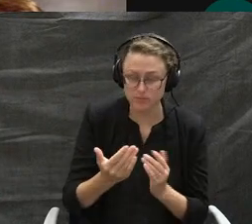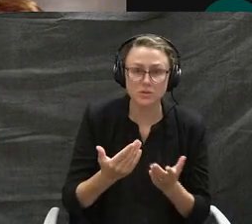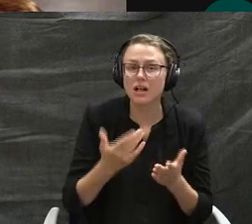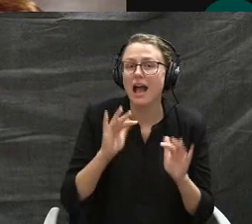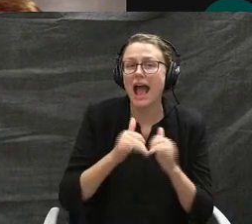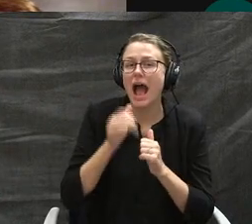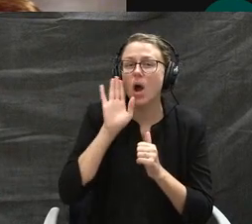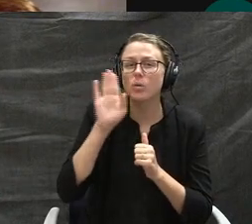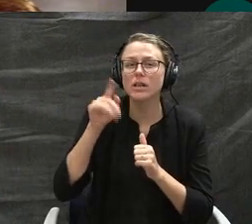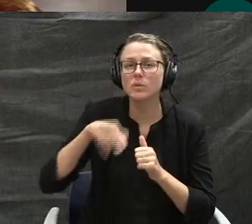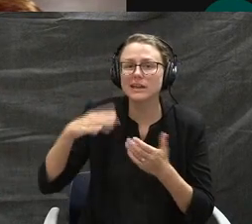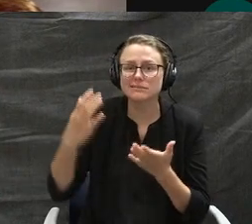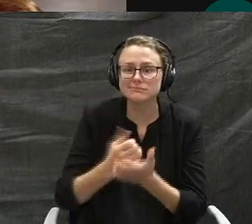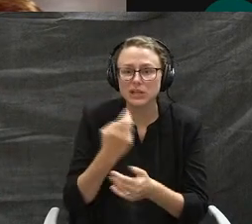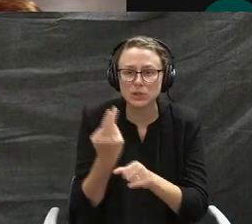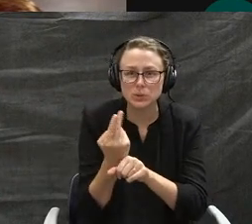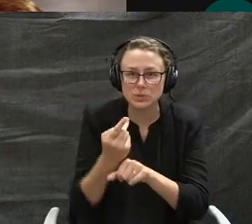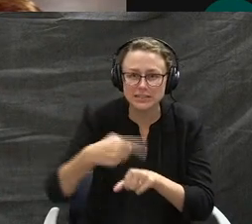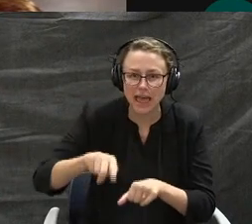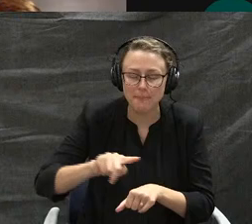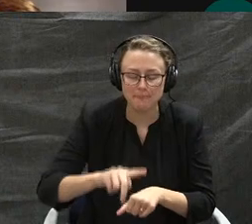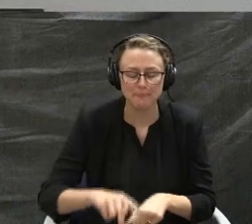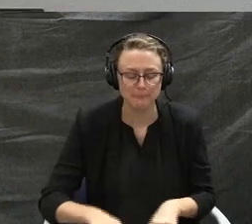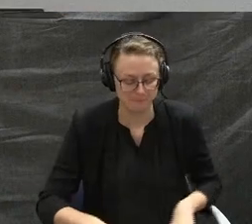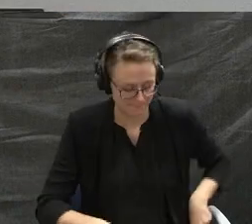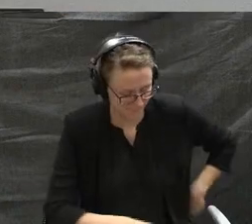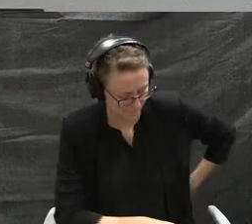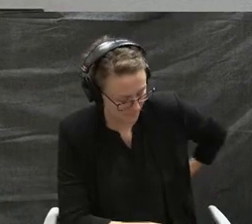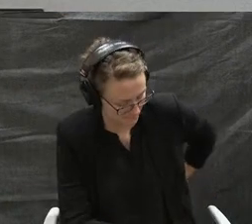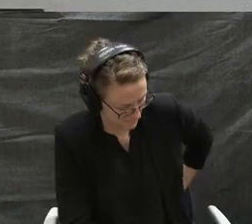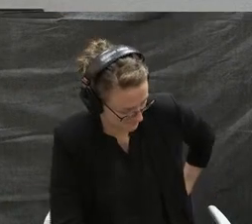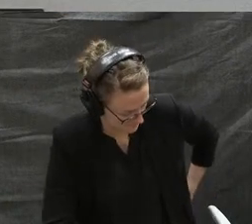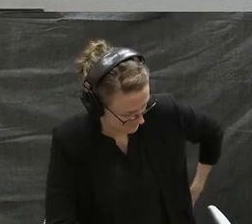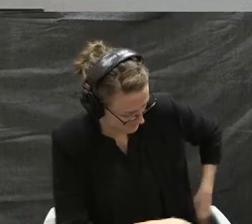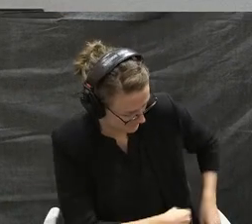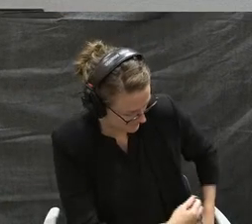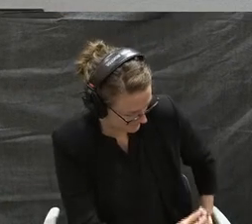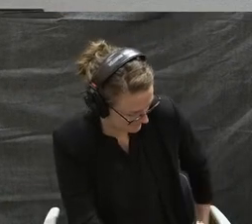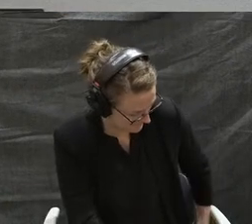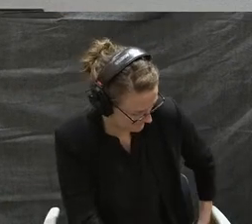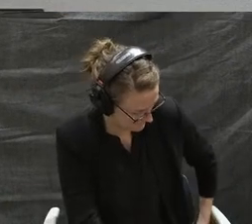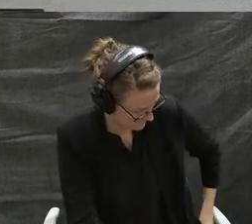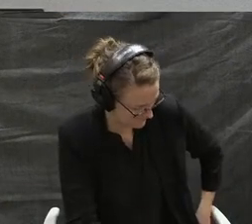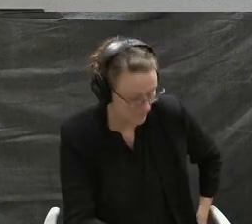utilization? Well, the MTA has told me that 40% of the teachers